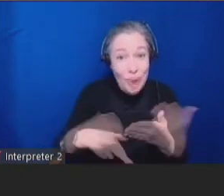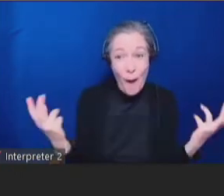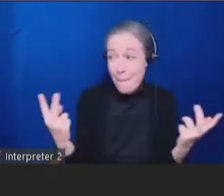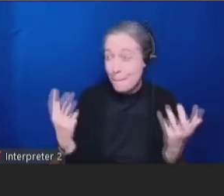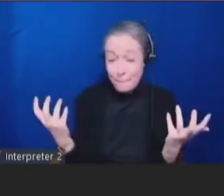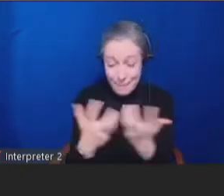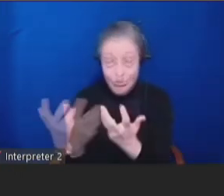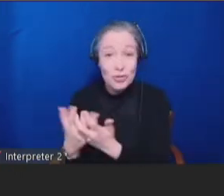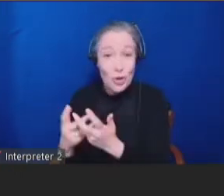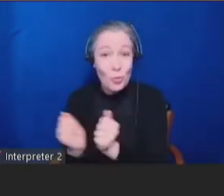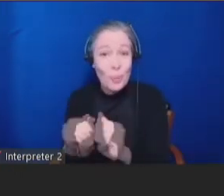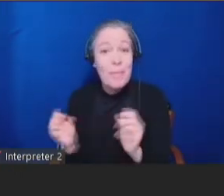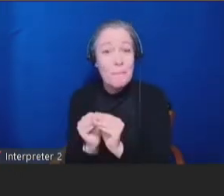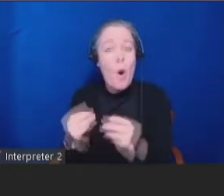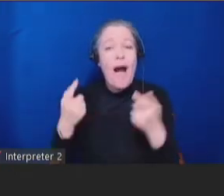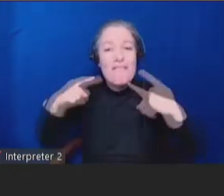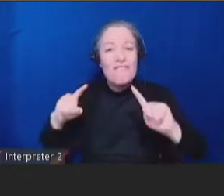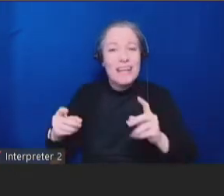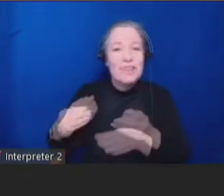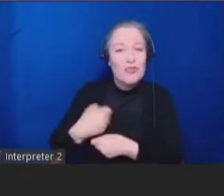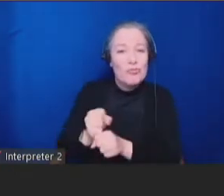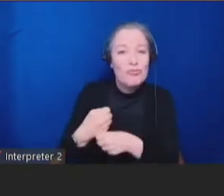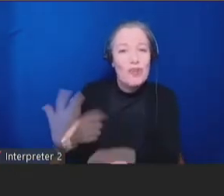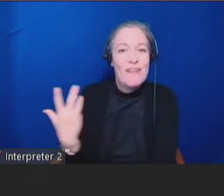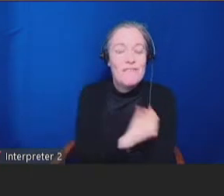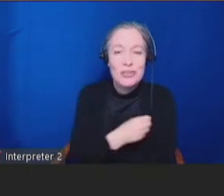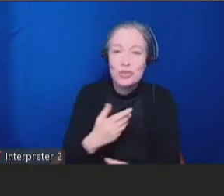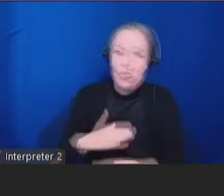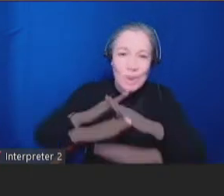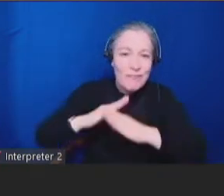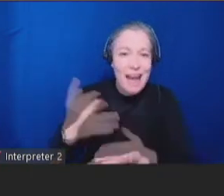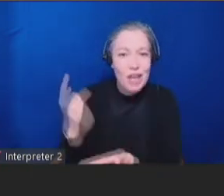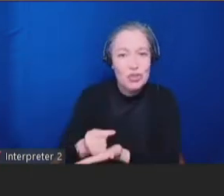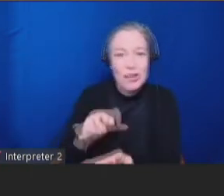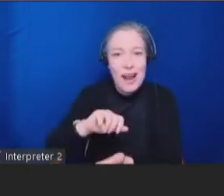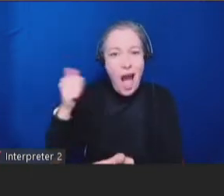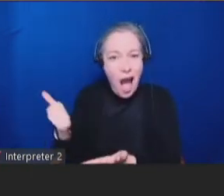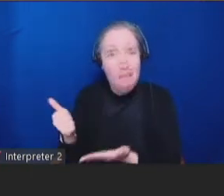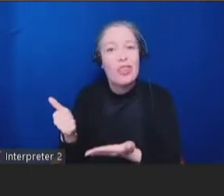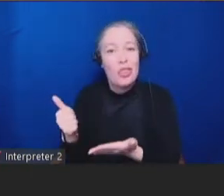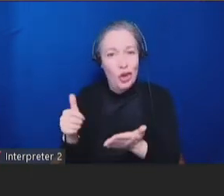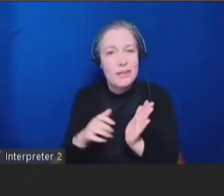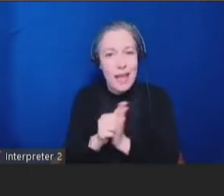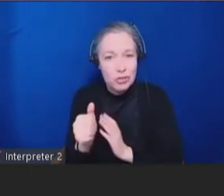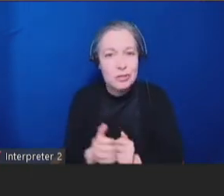vaccines to prevent and treat other common deadly cancers. How do we do this? We think this